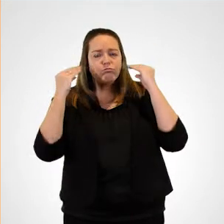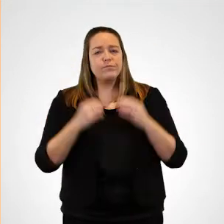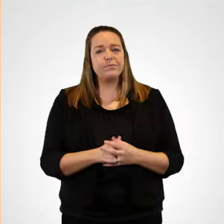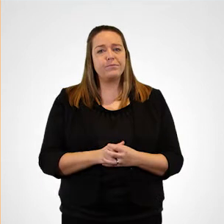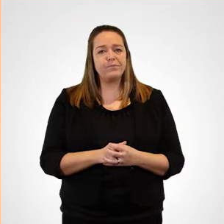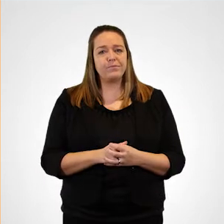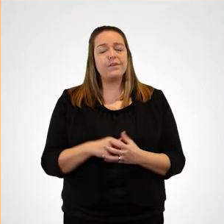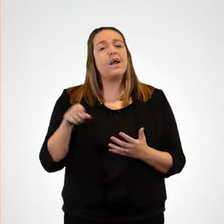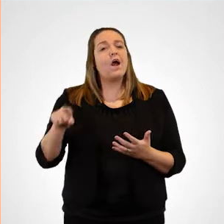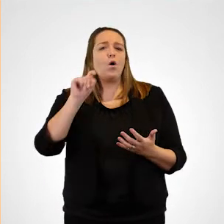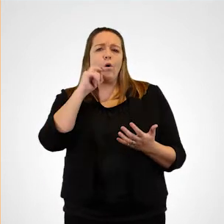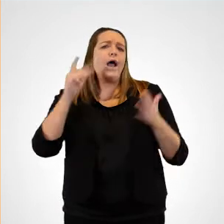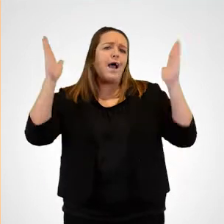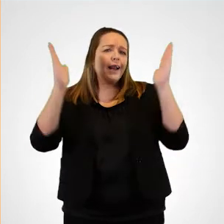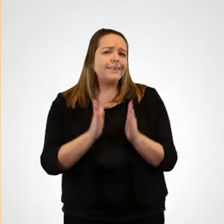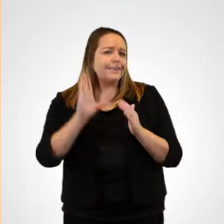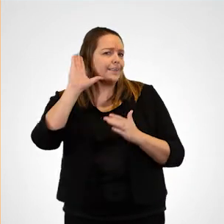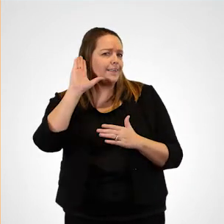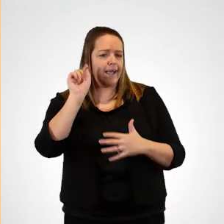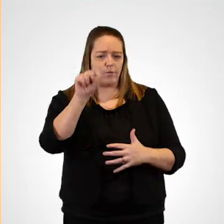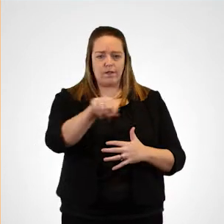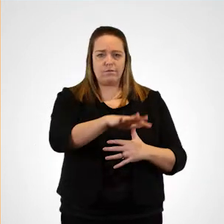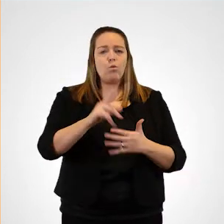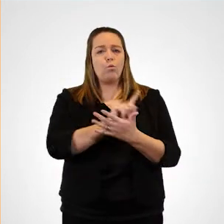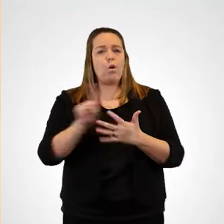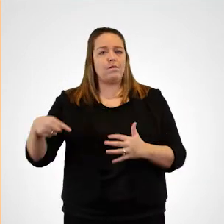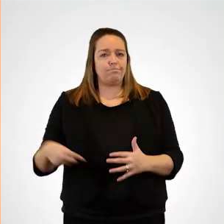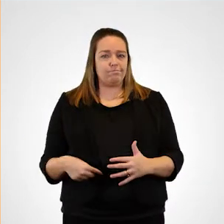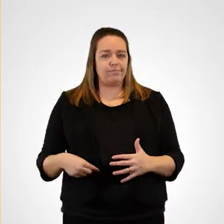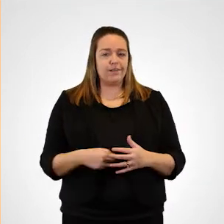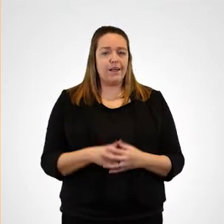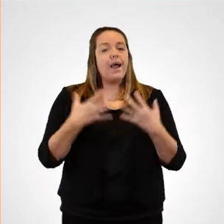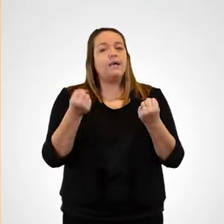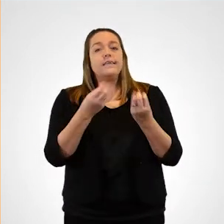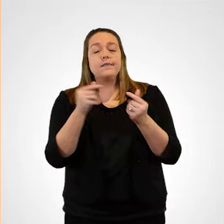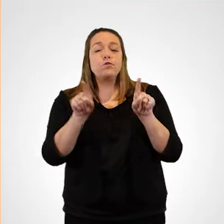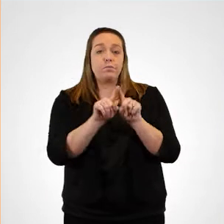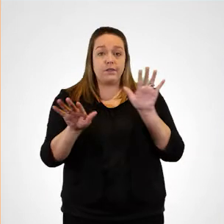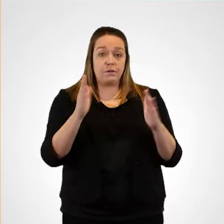they're going to hear much less, there's something in common between deaf and hearing babies,